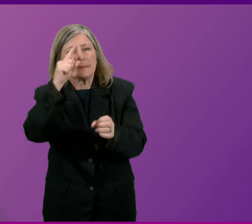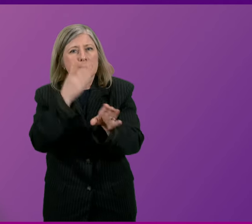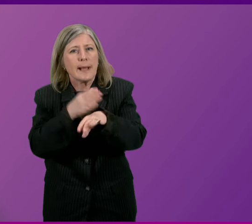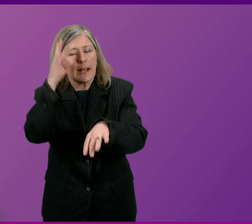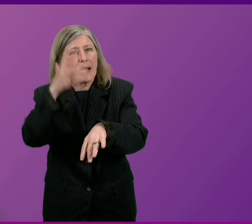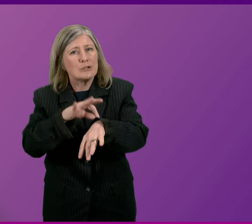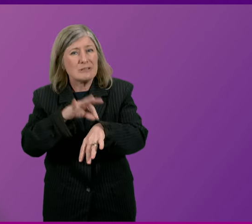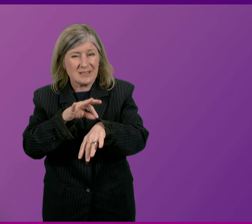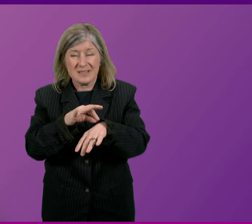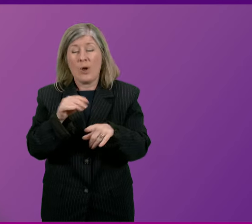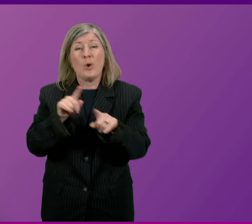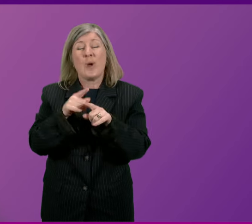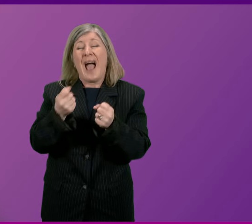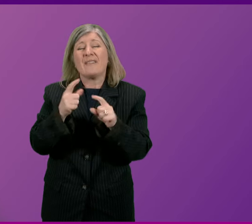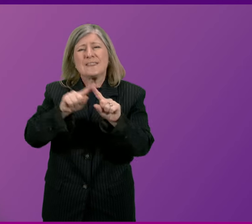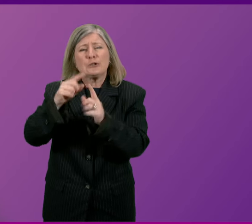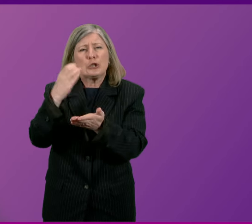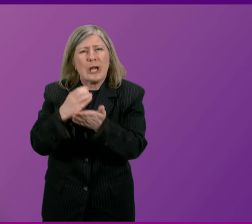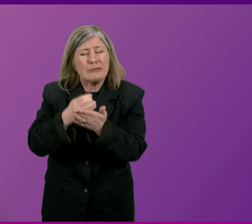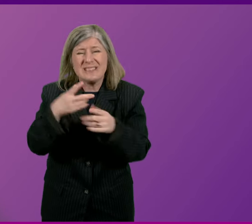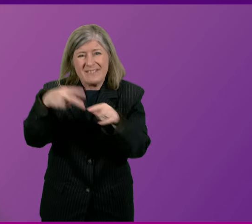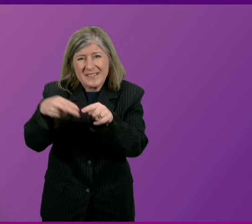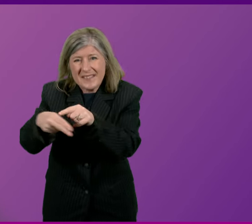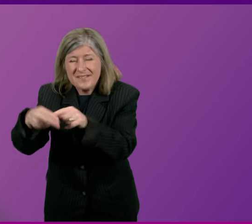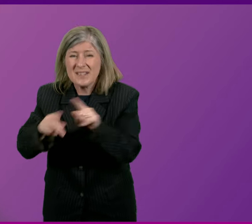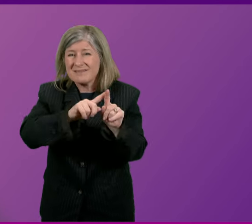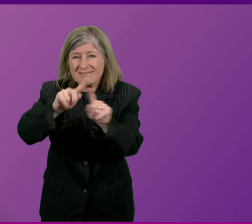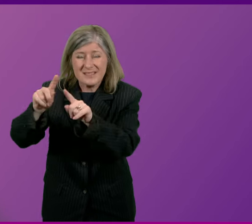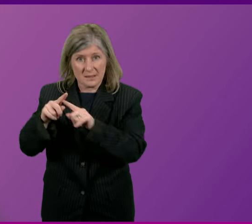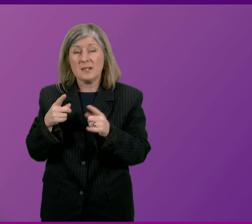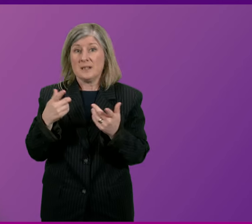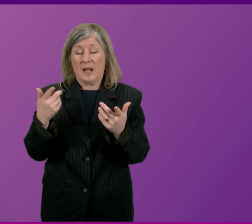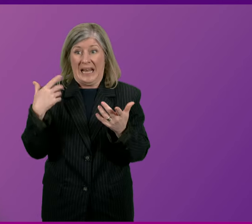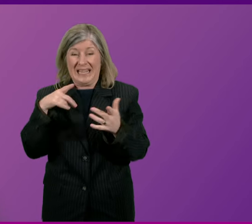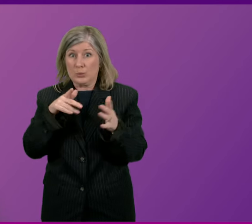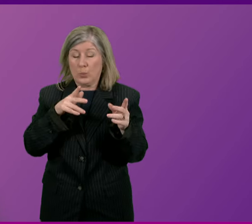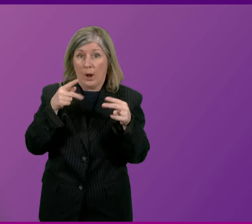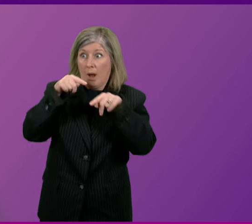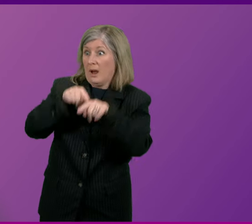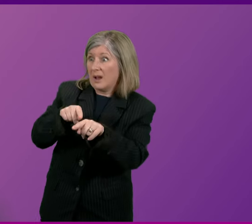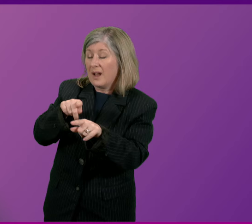no more lost souls, Mikeysline and James Support Group to fill the gaps. Will the